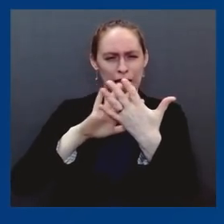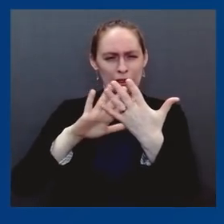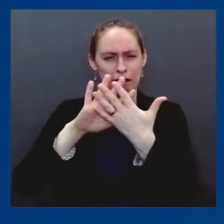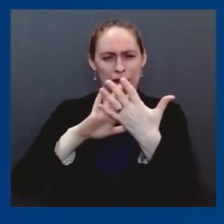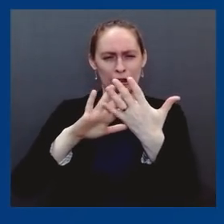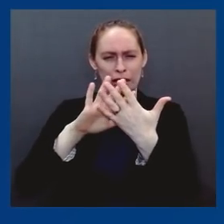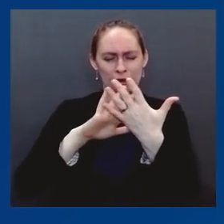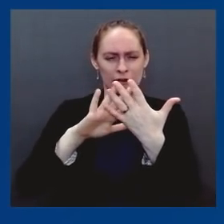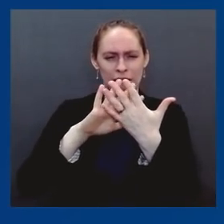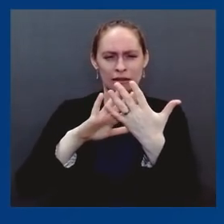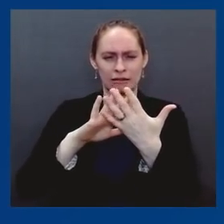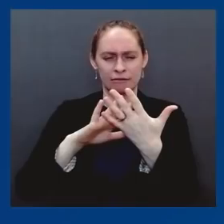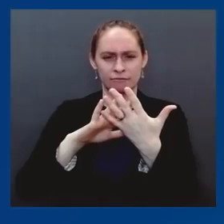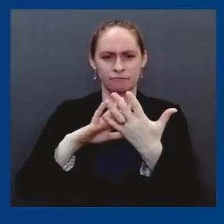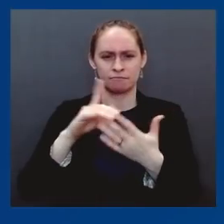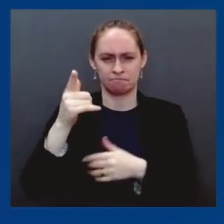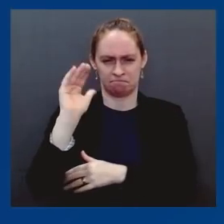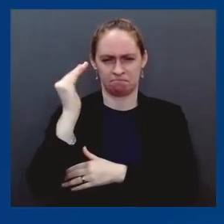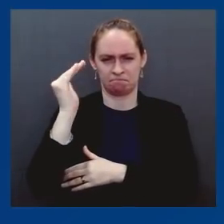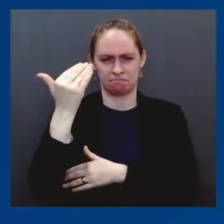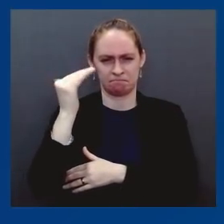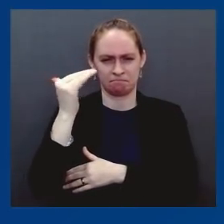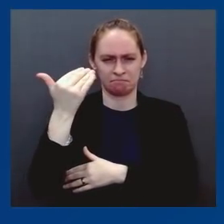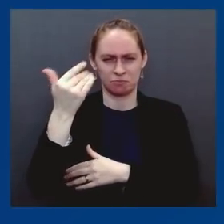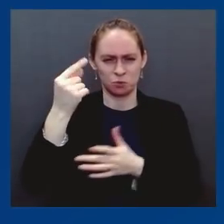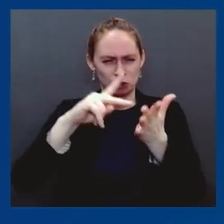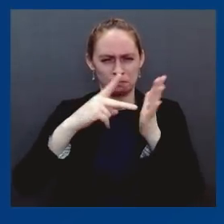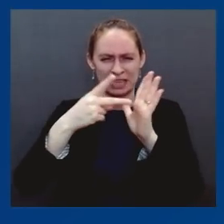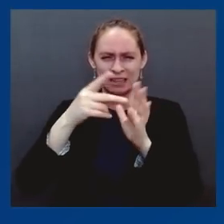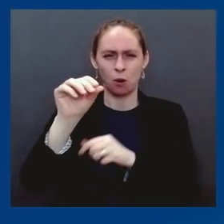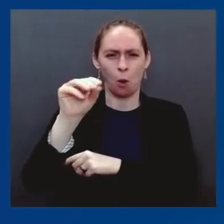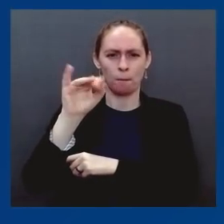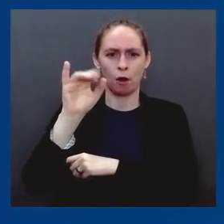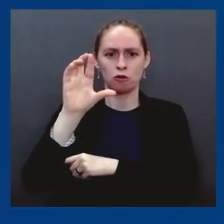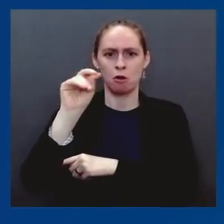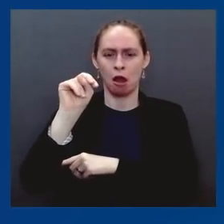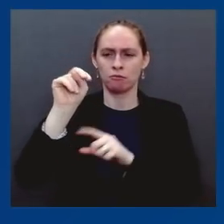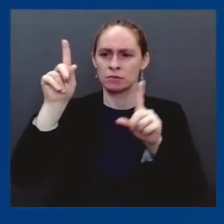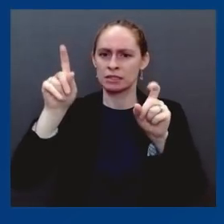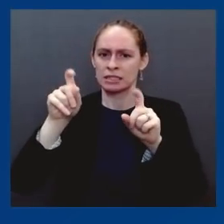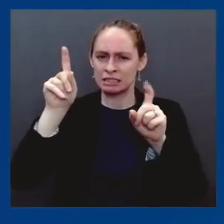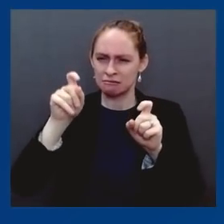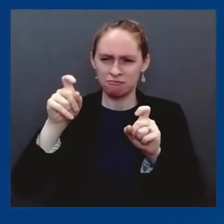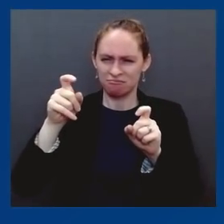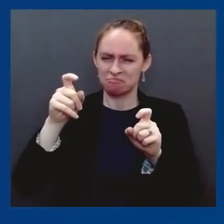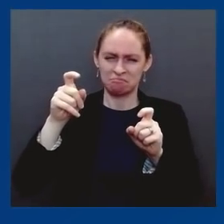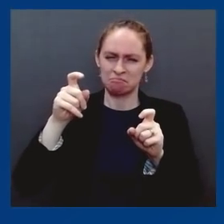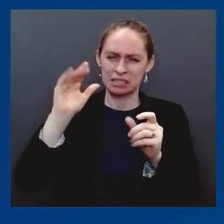can actually trust rapid tests when they should be using them? And can you give an accurate number --